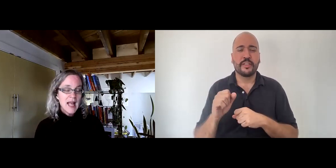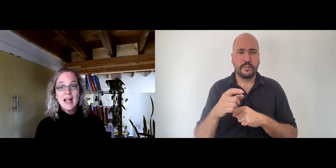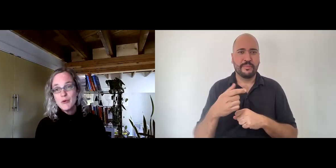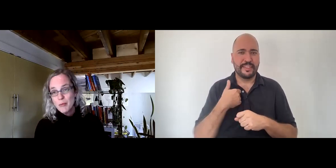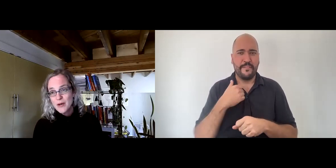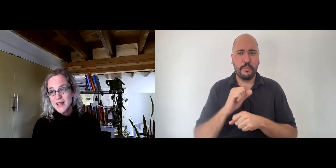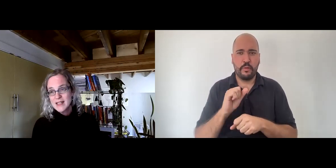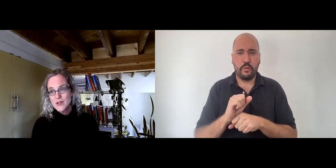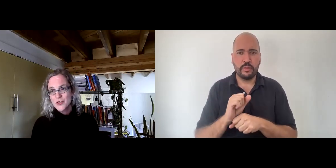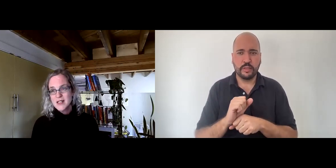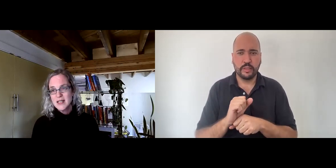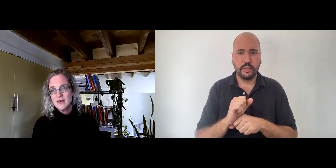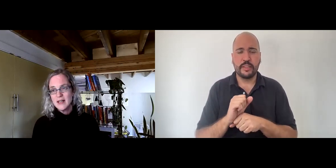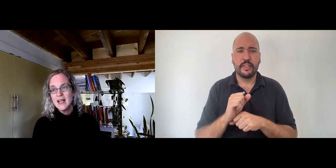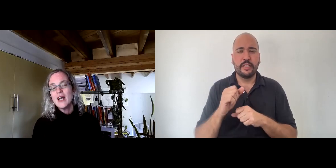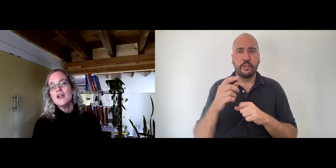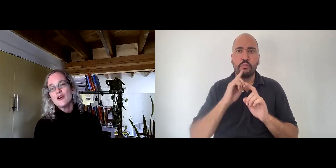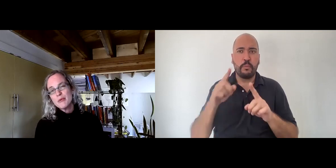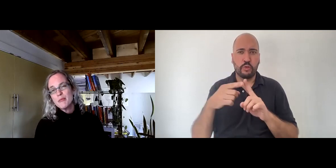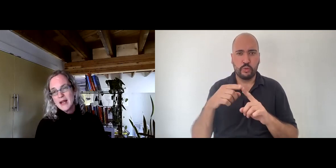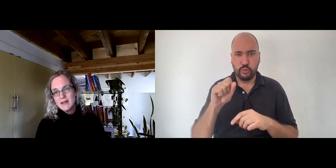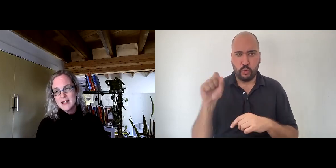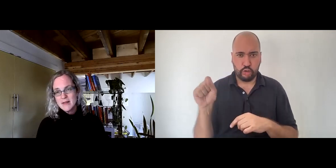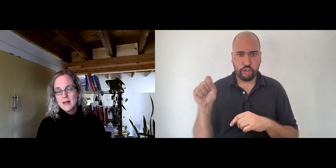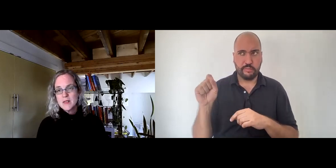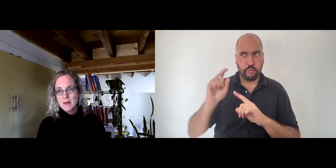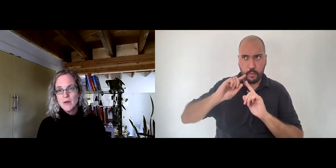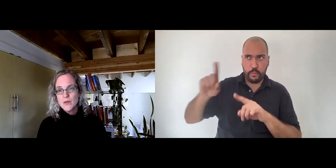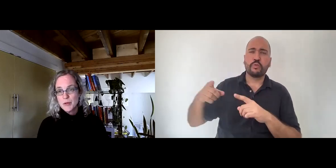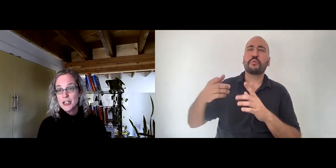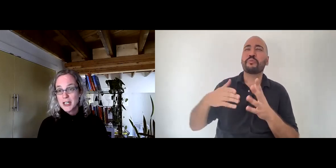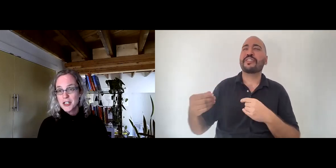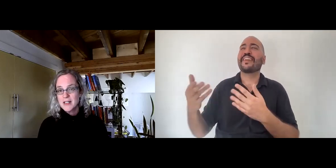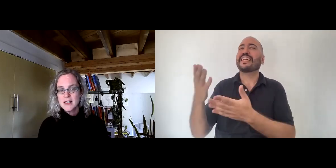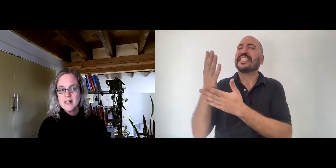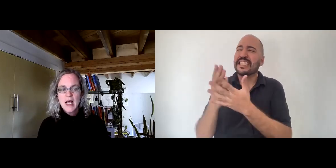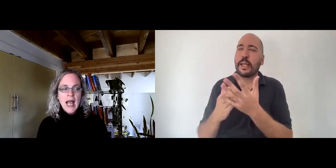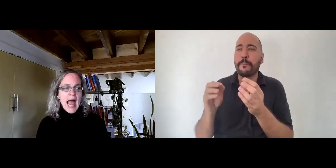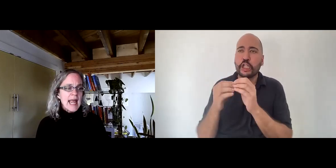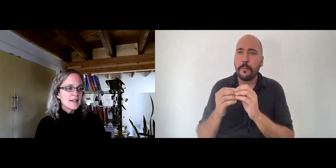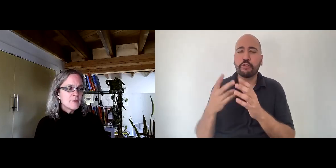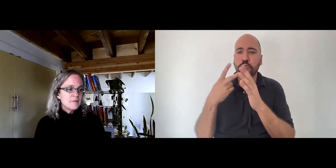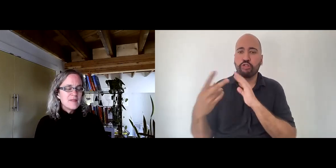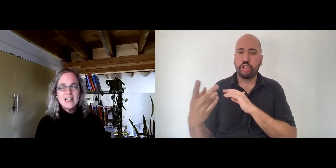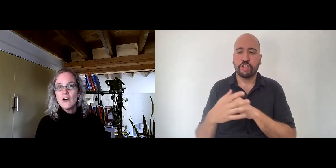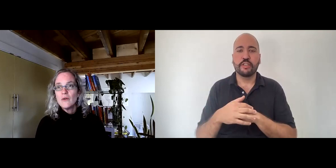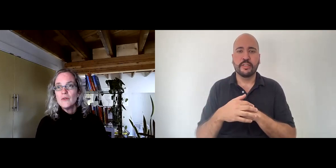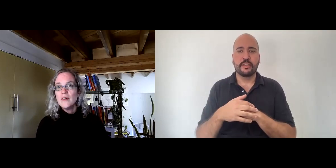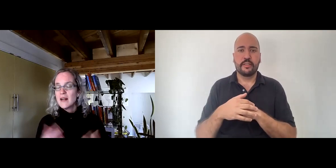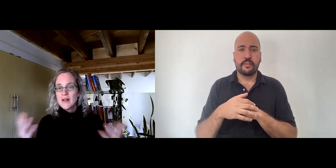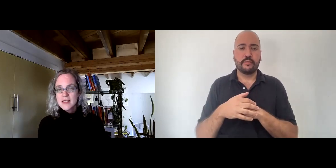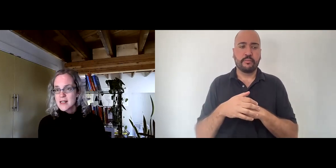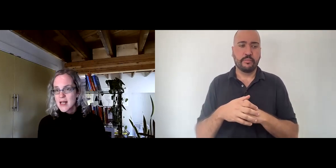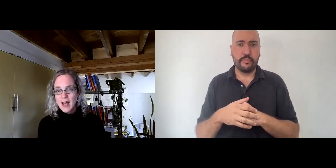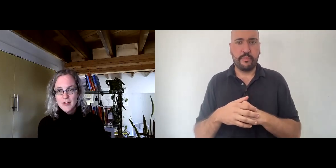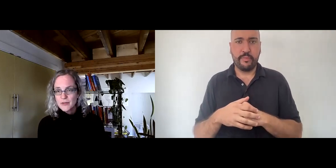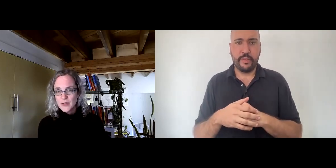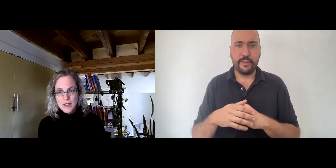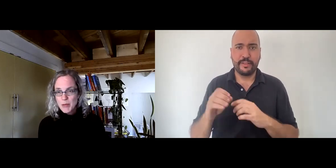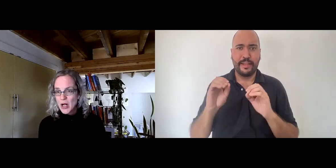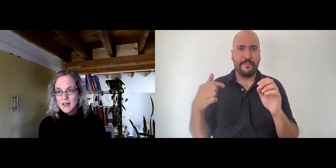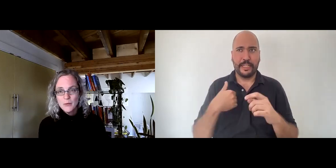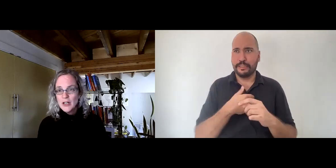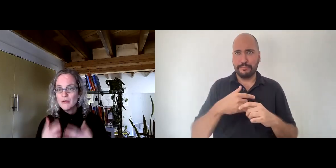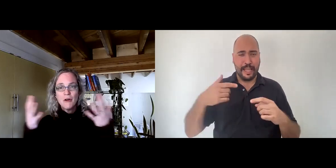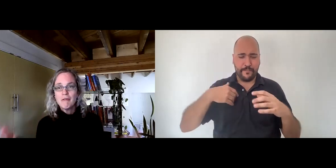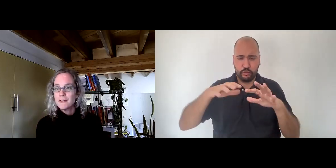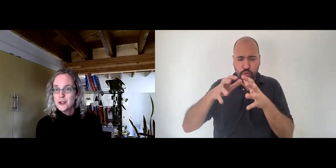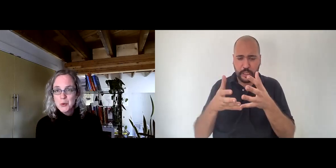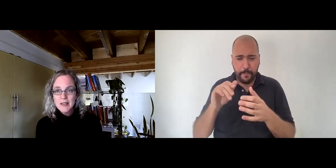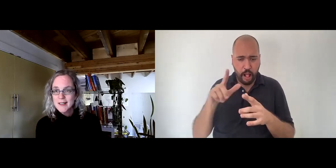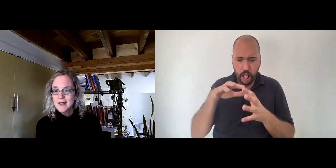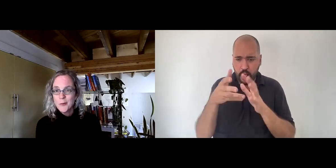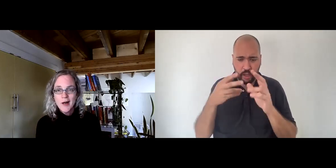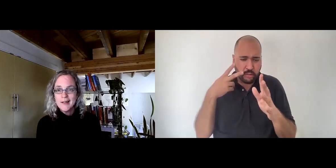And you report that to social security you're prepared to give them some of those projections, and you know none of us have a crystal ball.